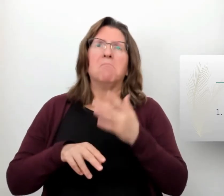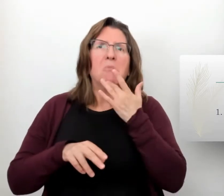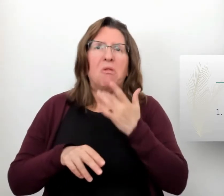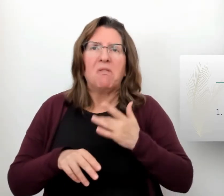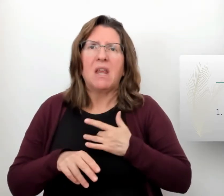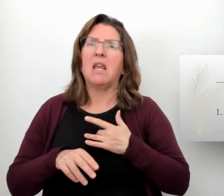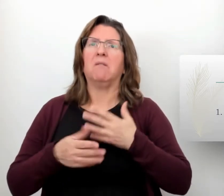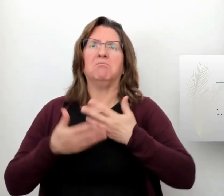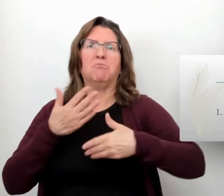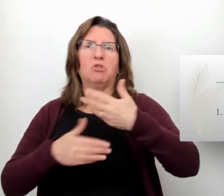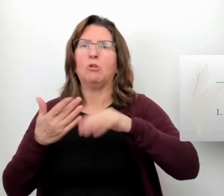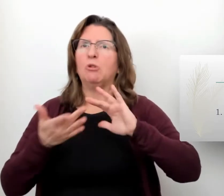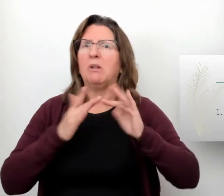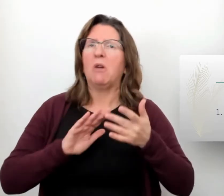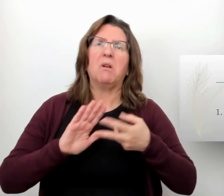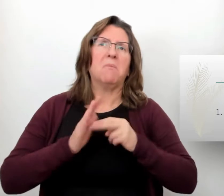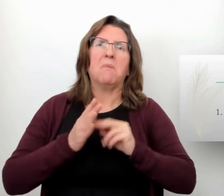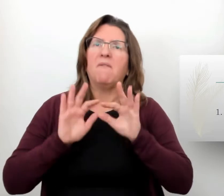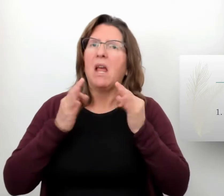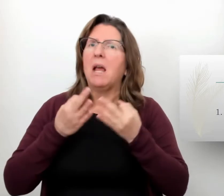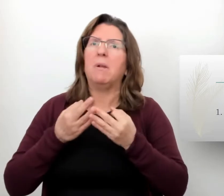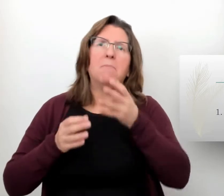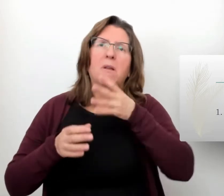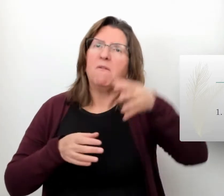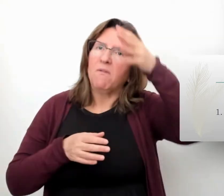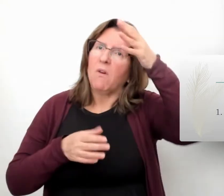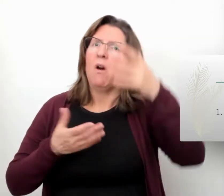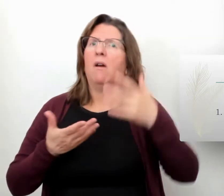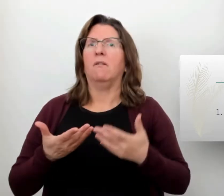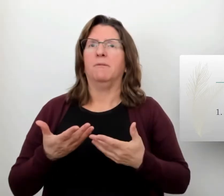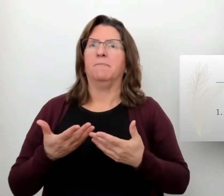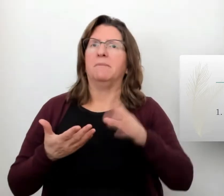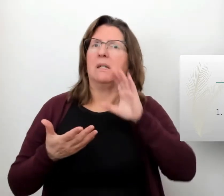Start with basic concepts of name, birthday, and the child's social network.